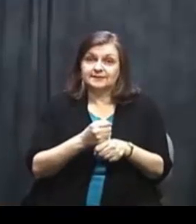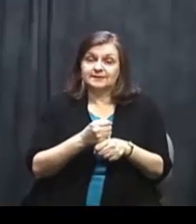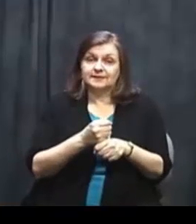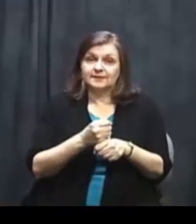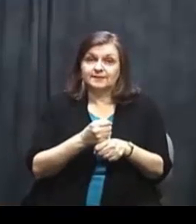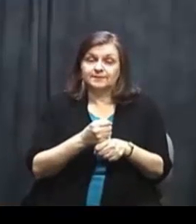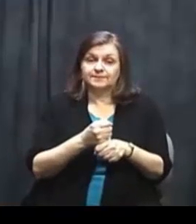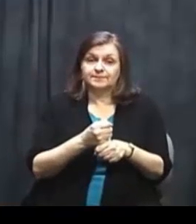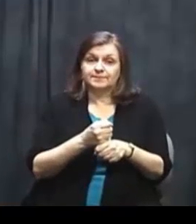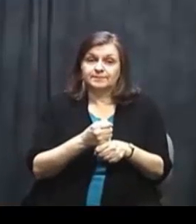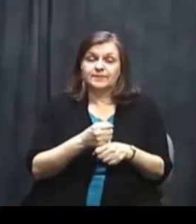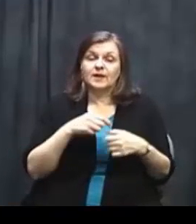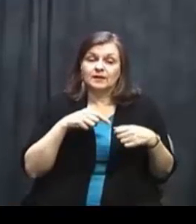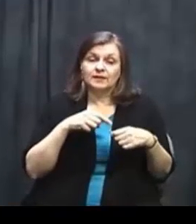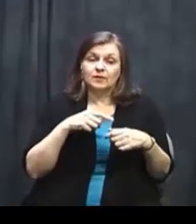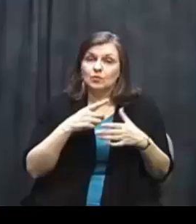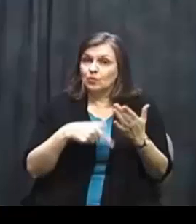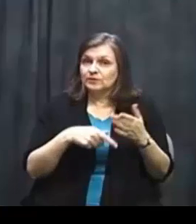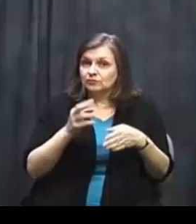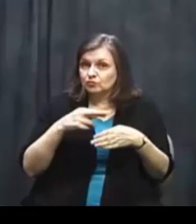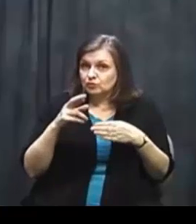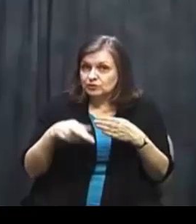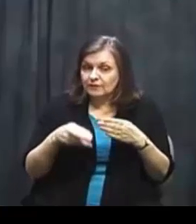the products that are produced